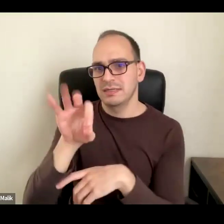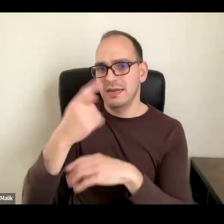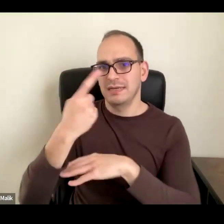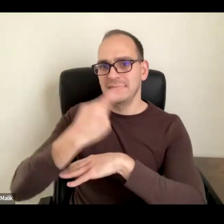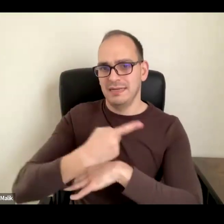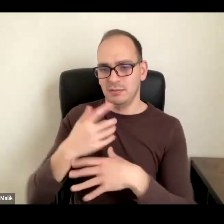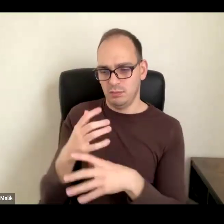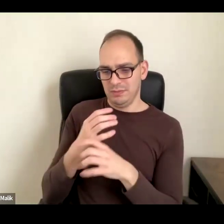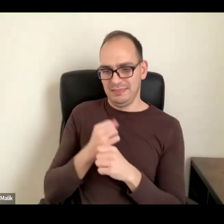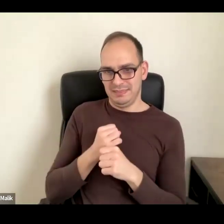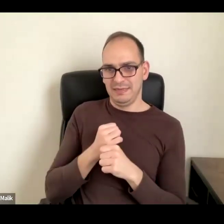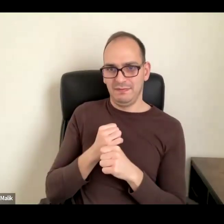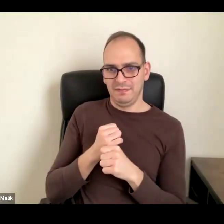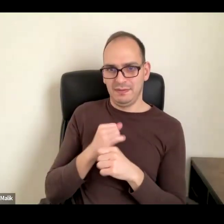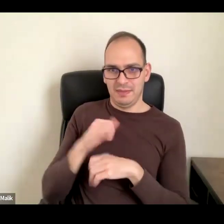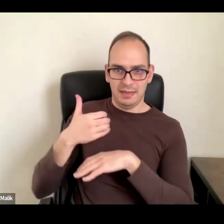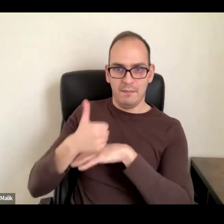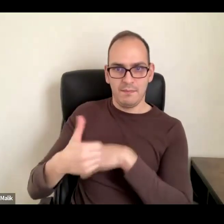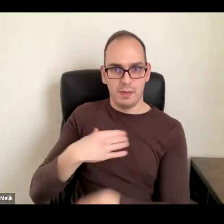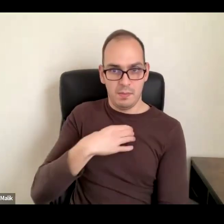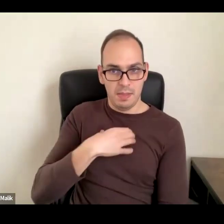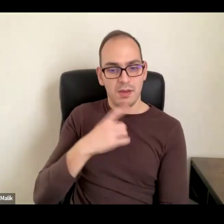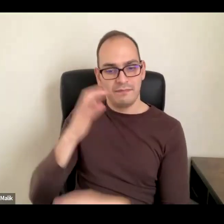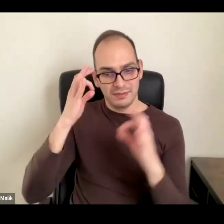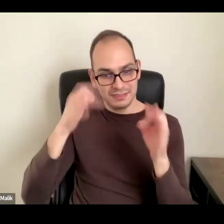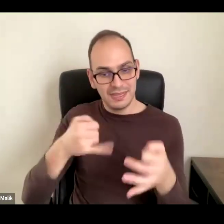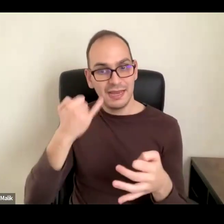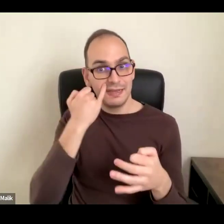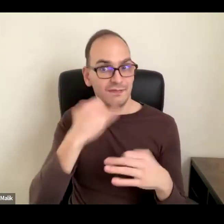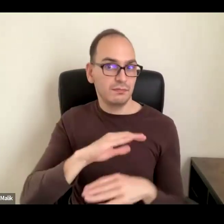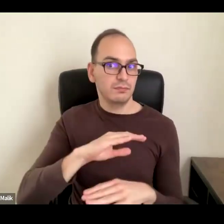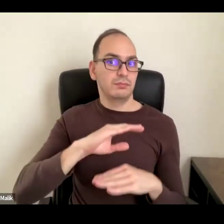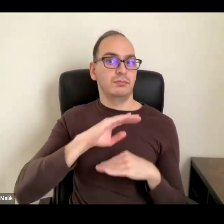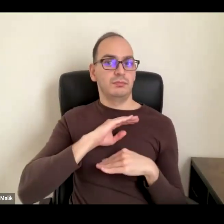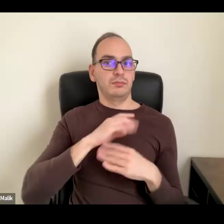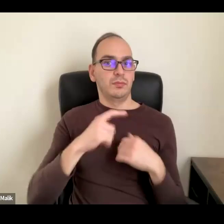the allegation um we must determine whether it meets the requirements for an allegation